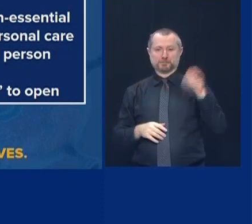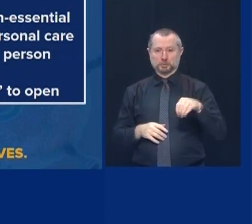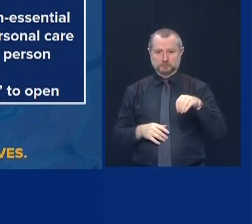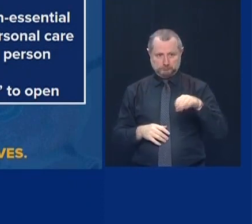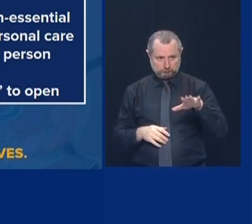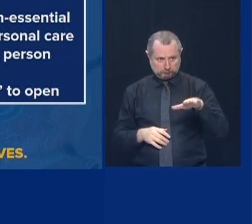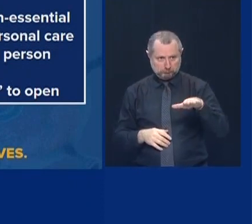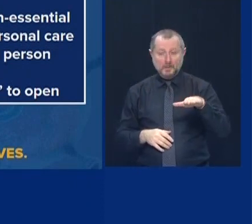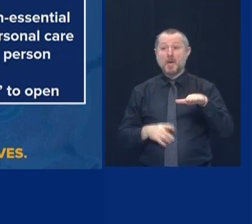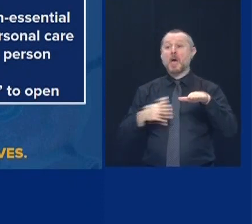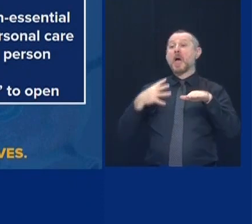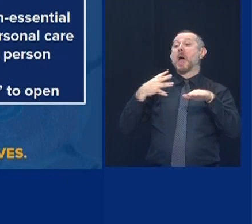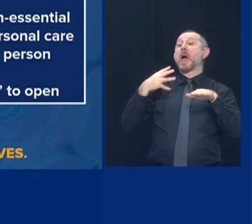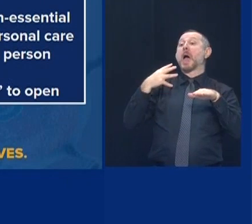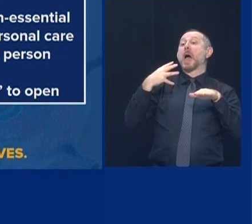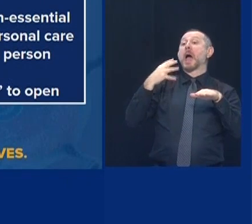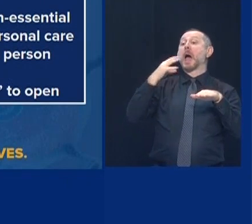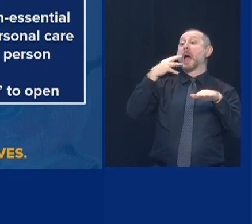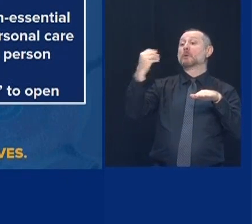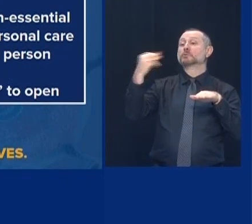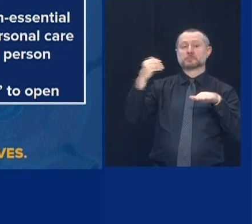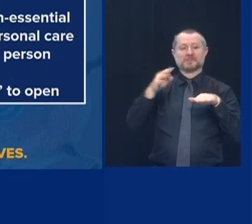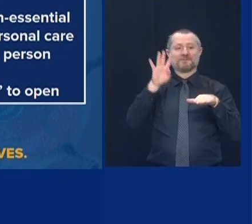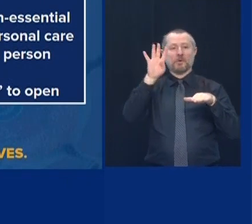UP ONE NOTCH IS AN ORANGE ZONE.